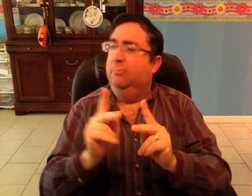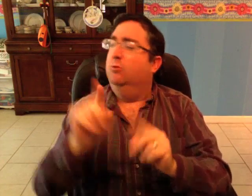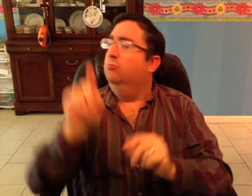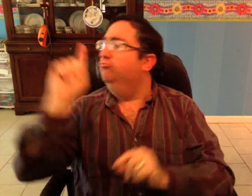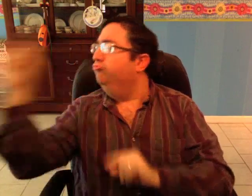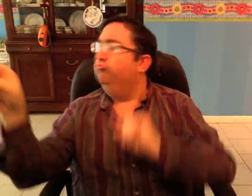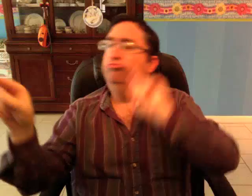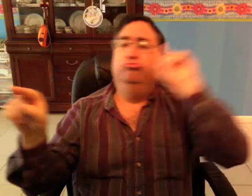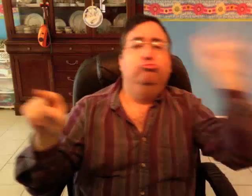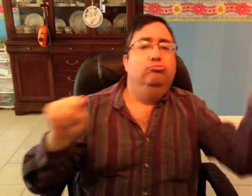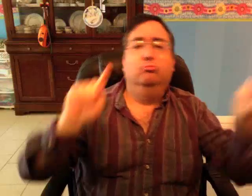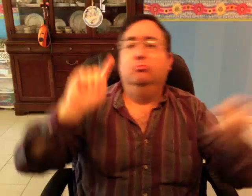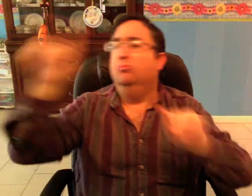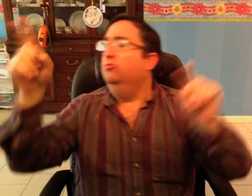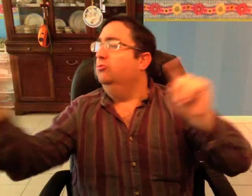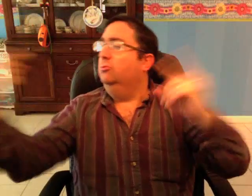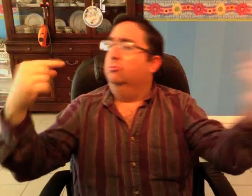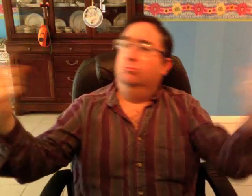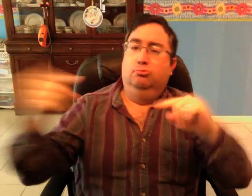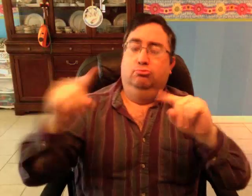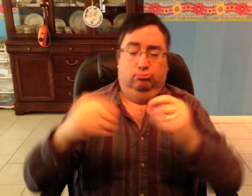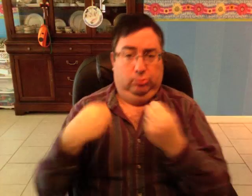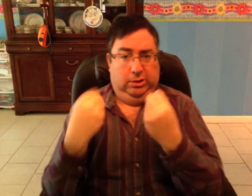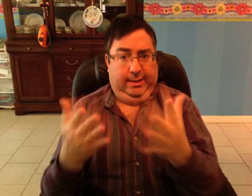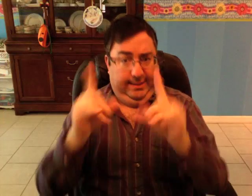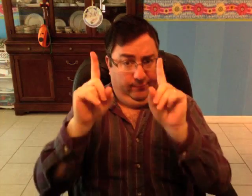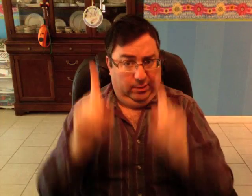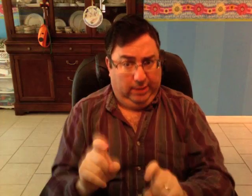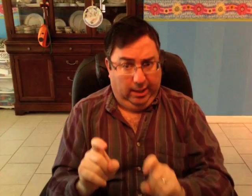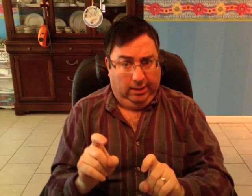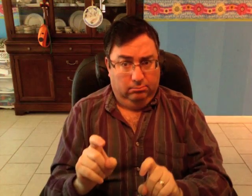and gave them the test,